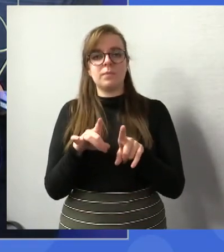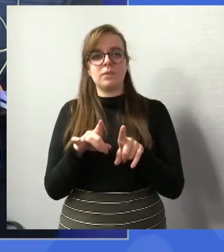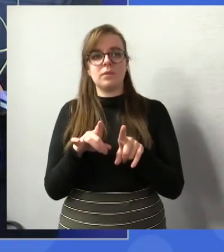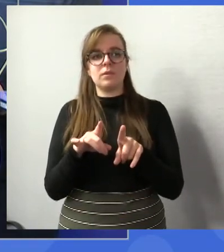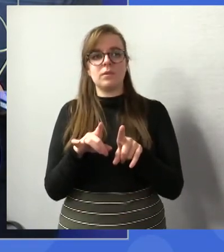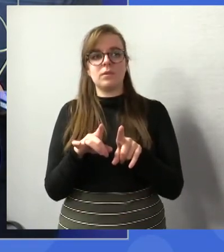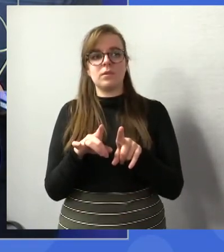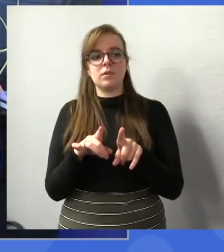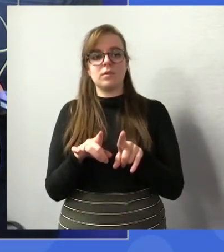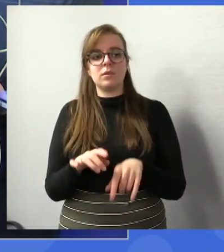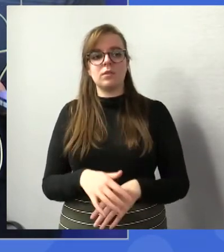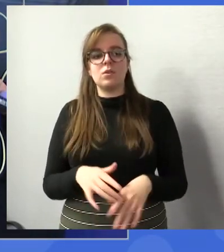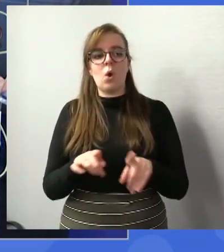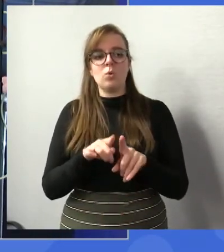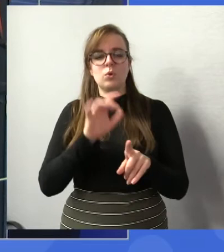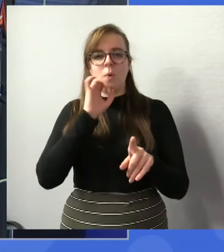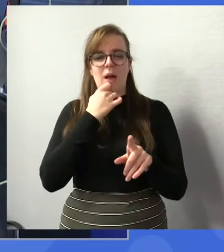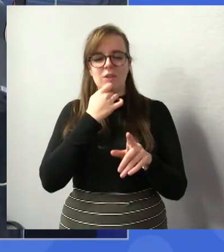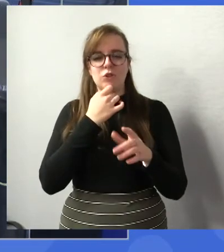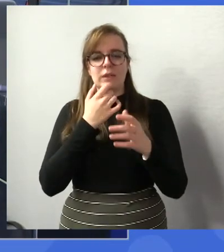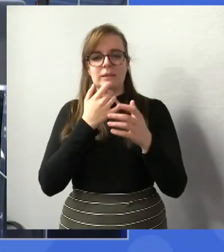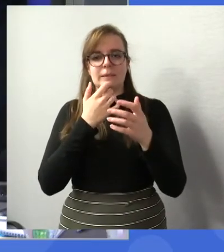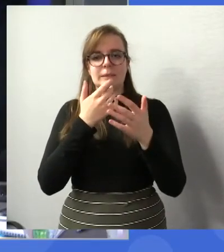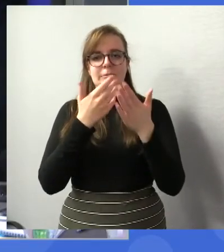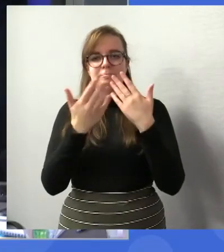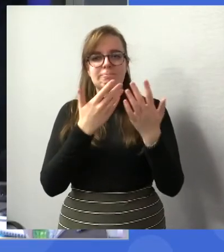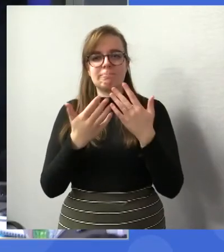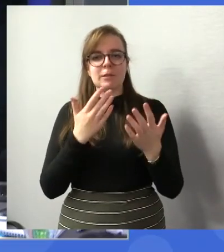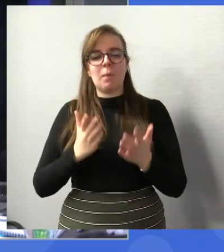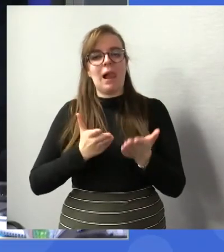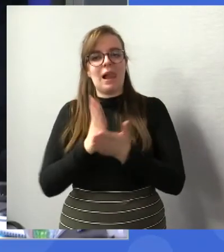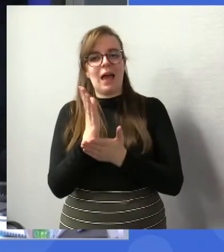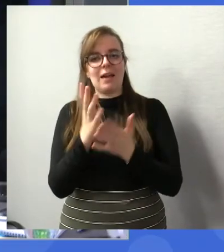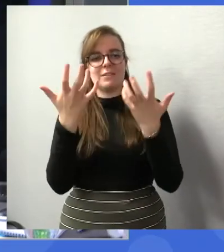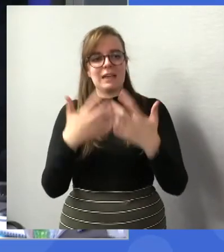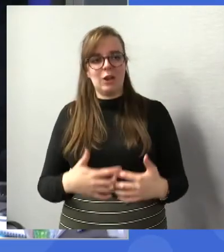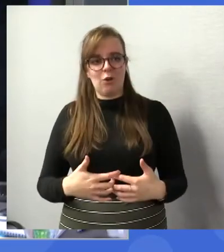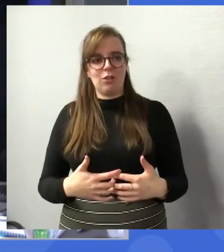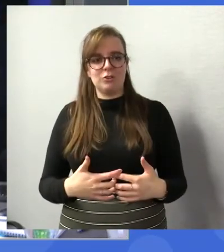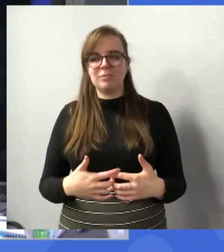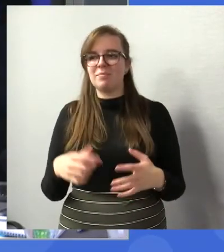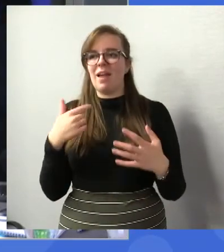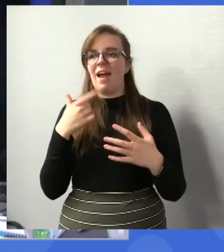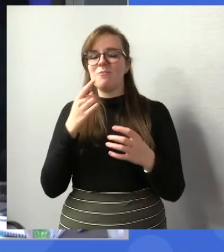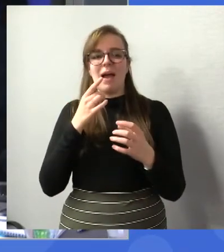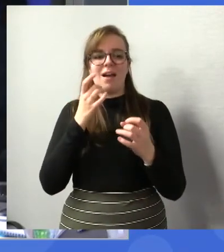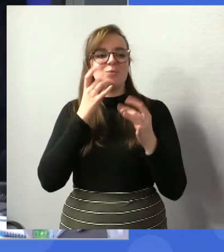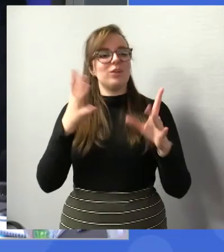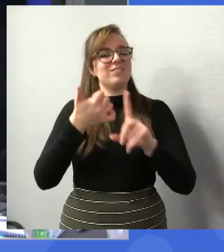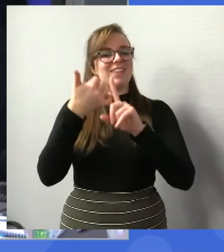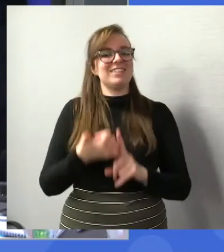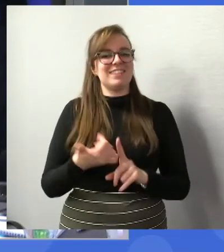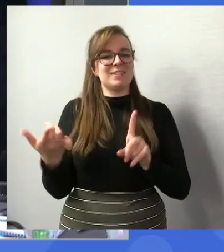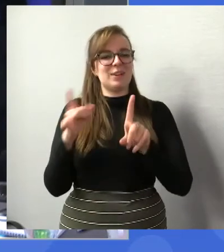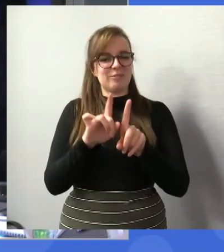live technology I have my glamorous assistant here thank you now we're gonna